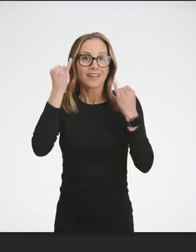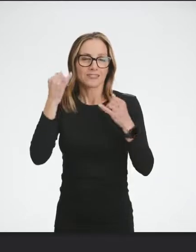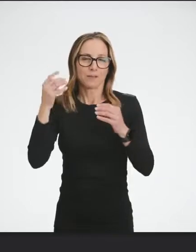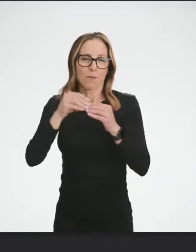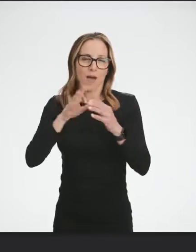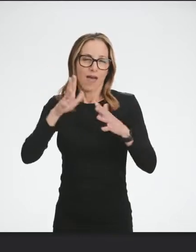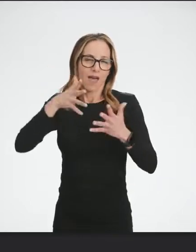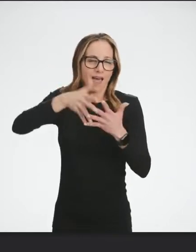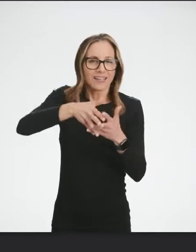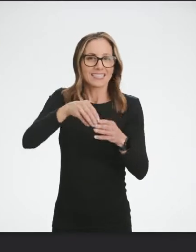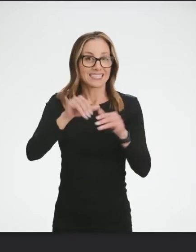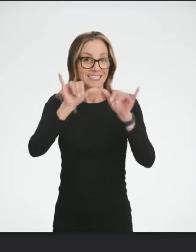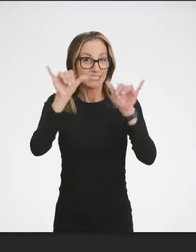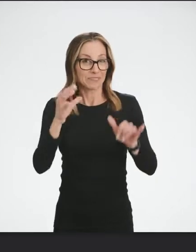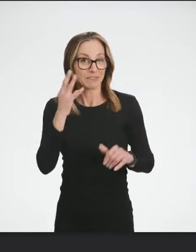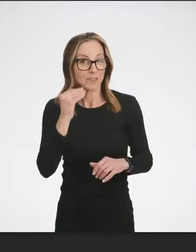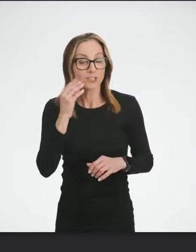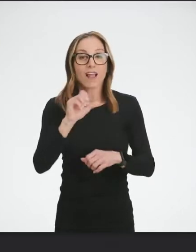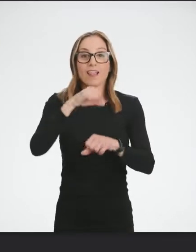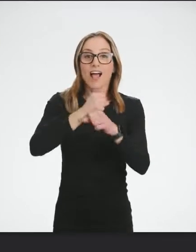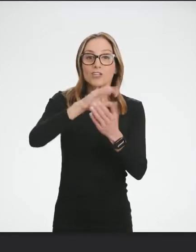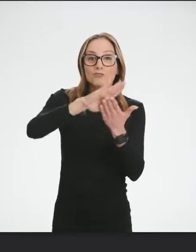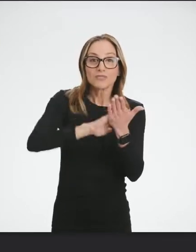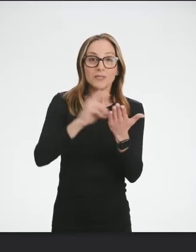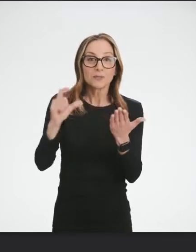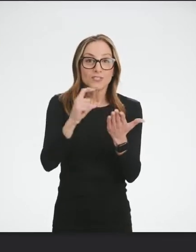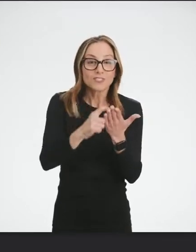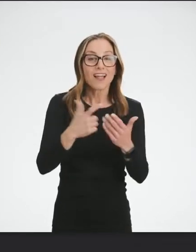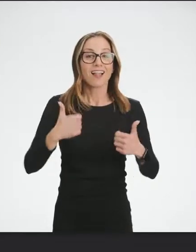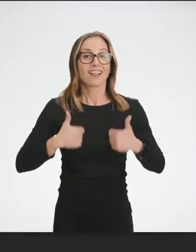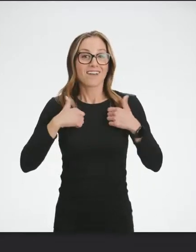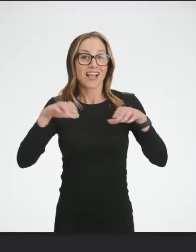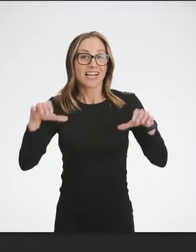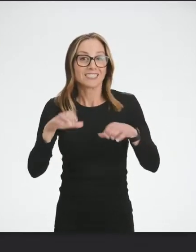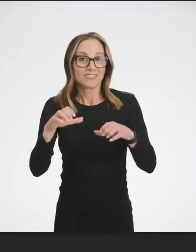Lock Screen widgets and Live Activities bring your app to the Lock Screen.